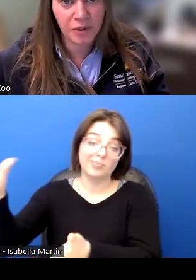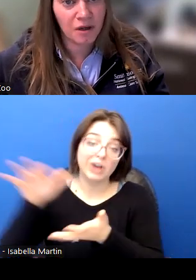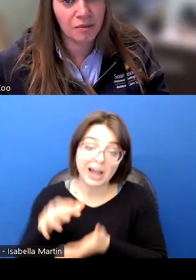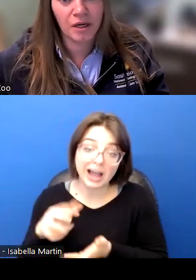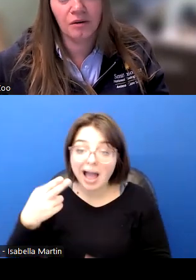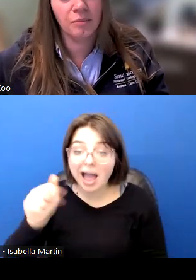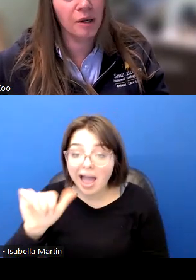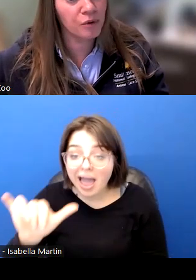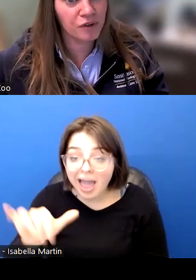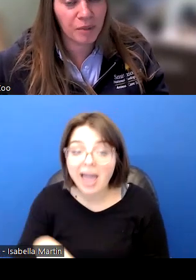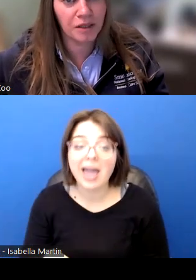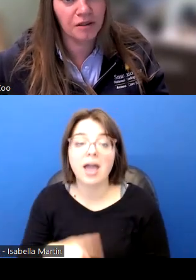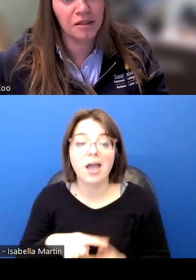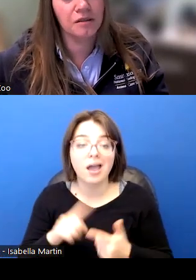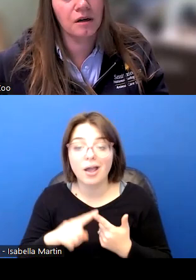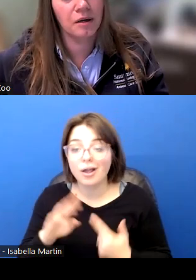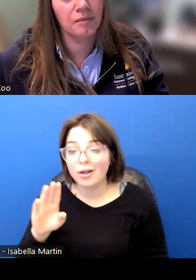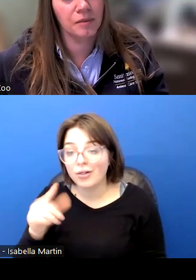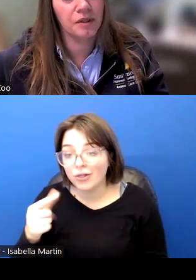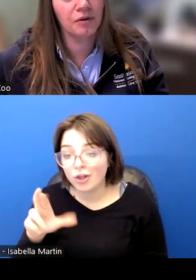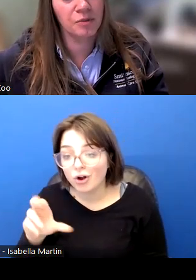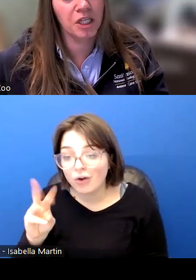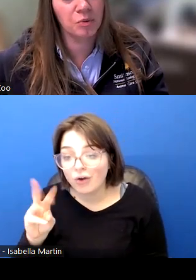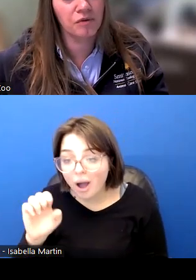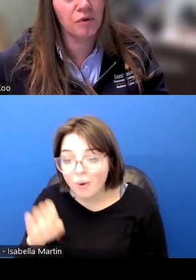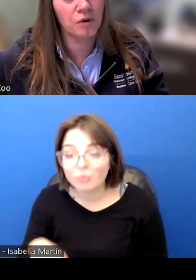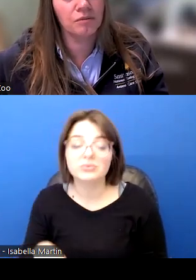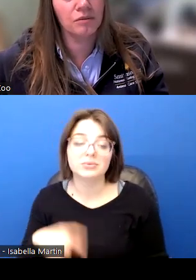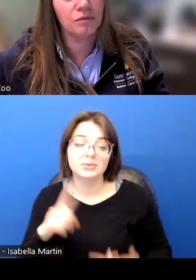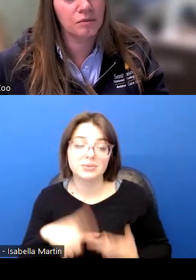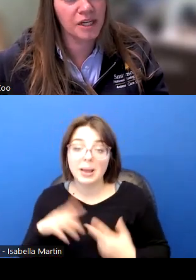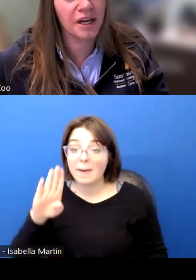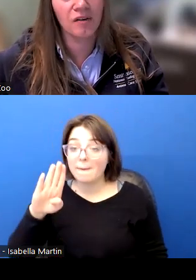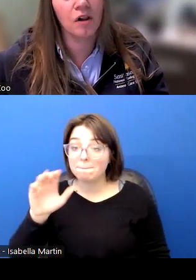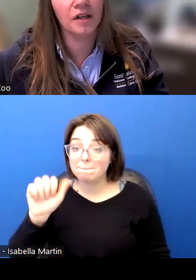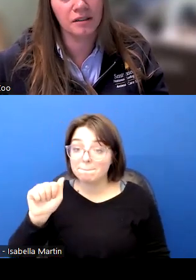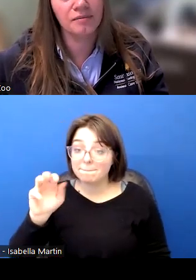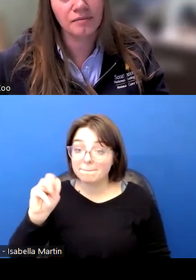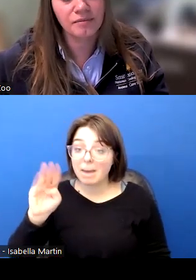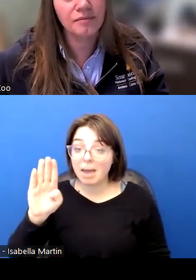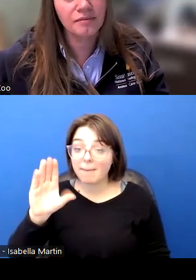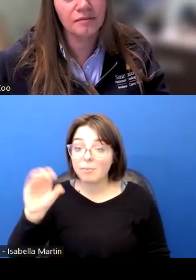we talked about bamboo for the pandas um they're responsible for taking care of all of them. >>Shellie: Wow so